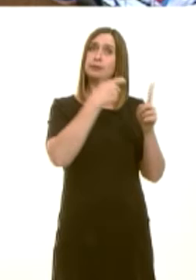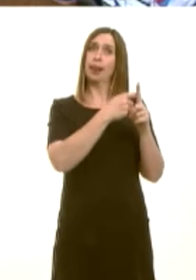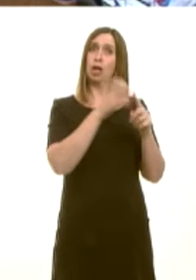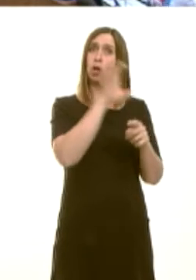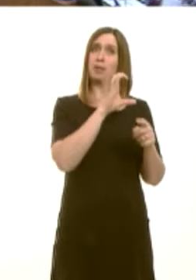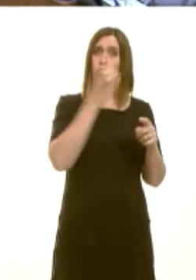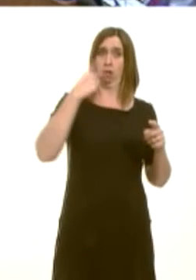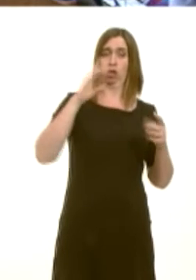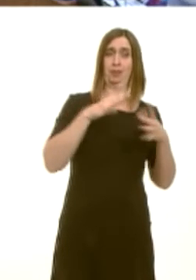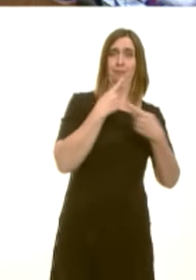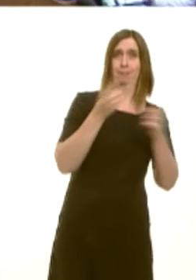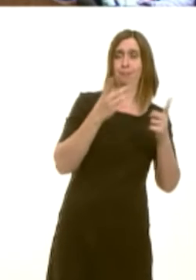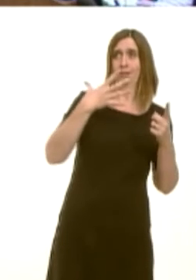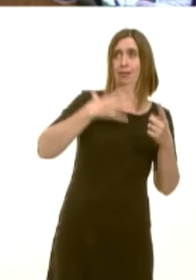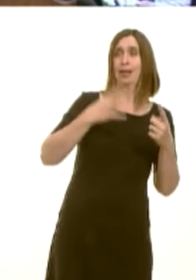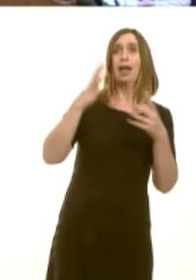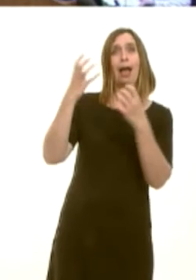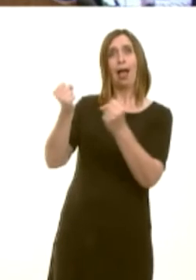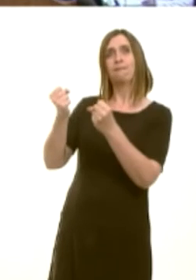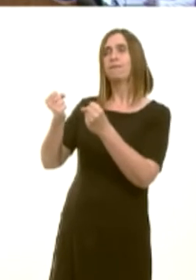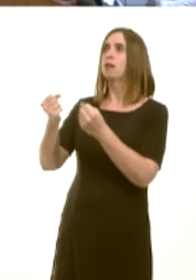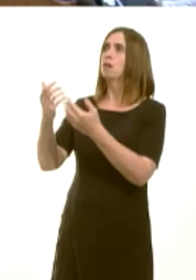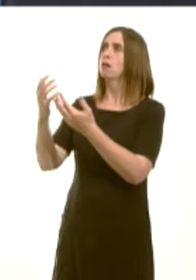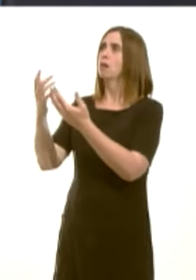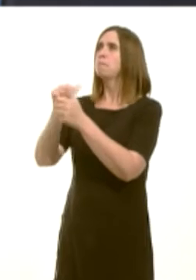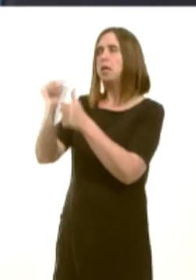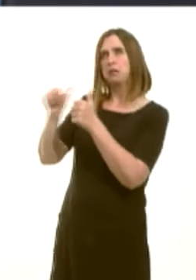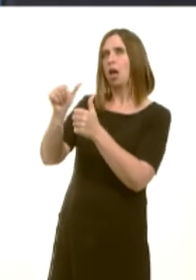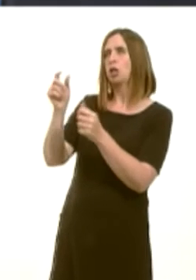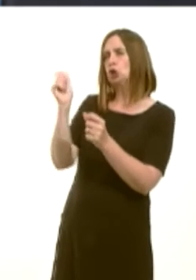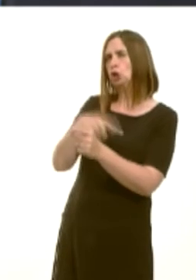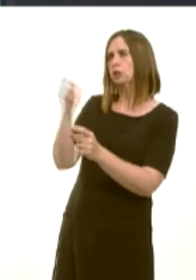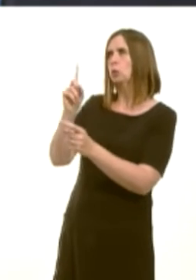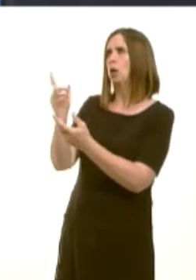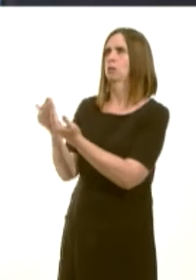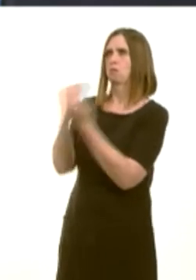of road safety measures be devolved to Wales, including the drink-drive limit and speed